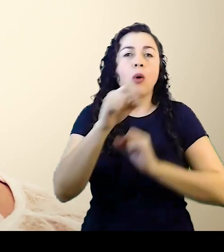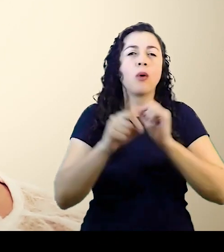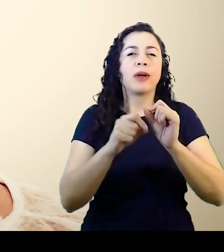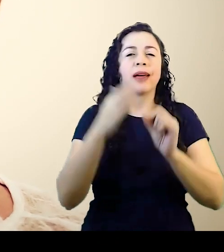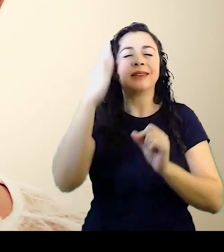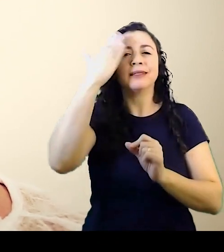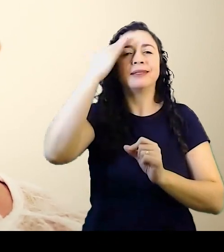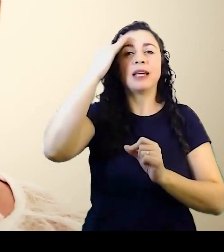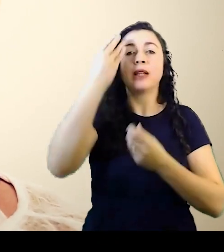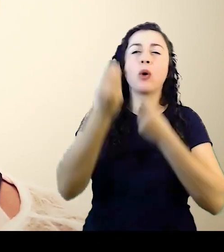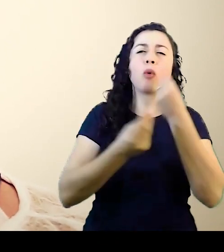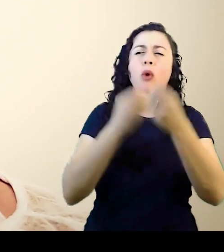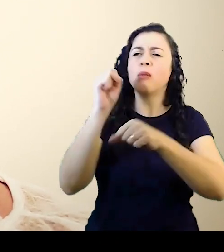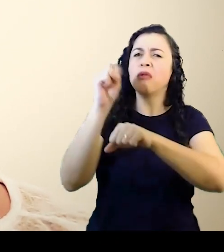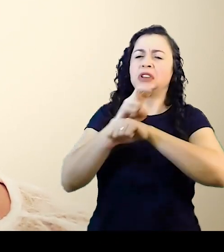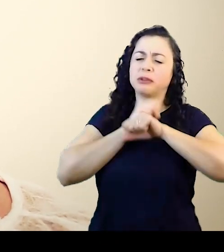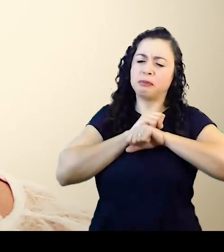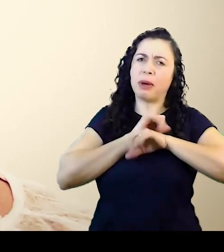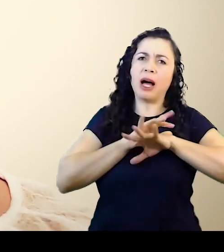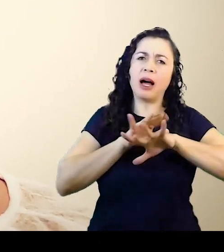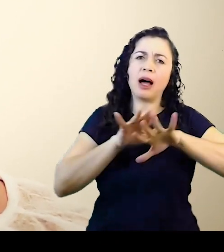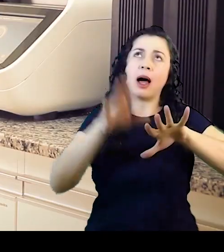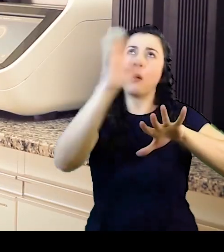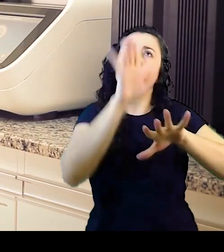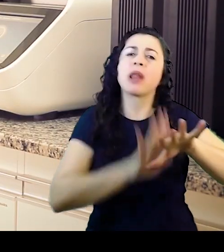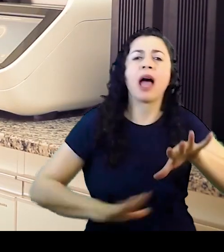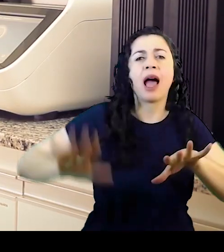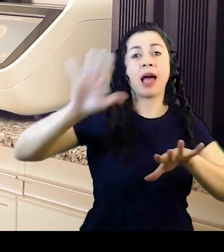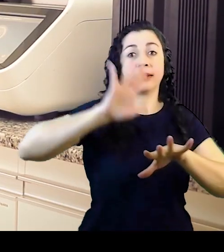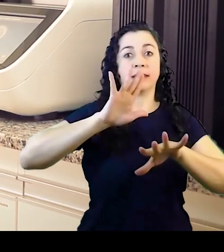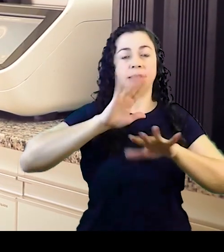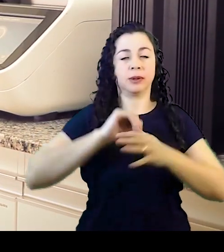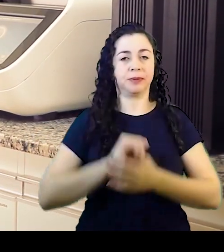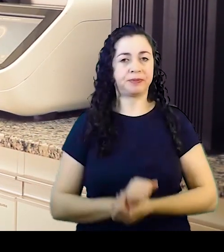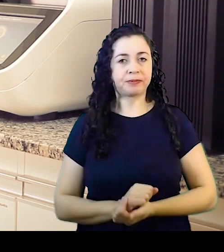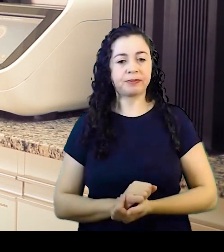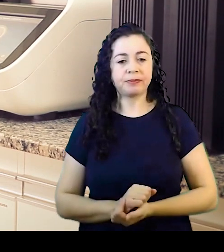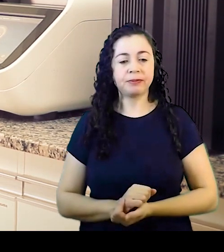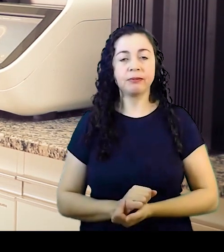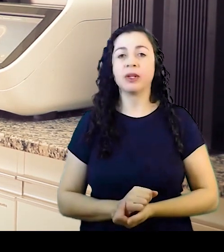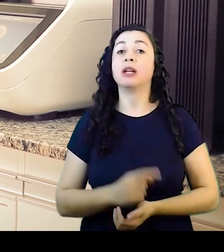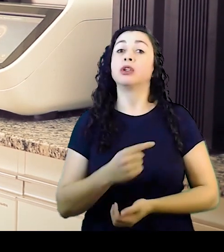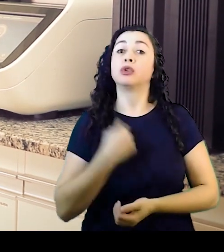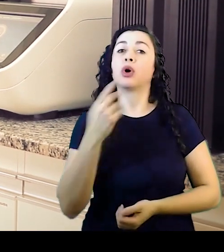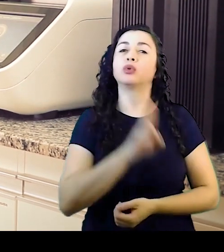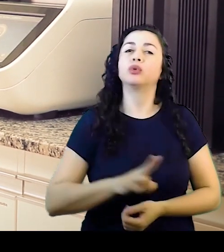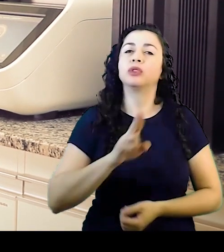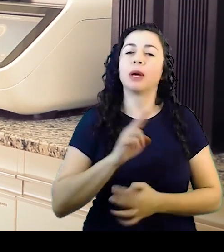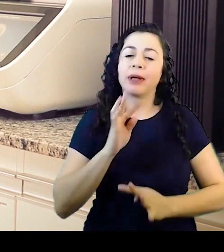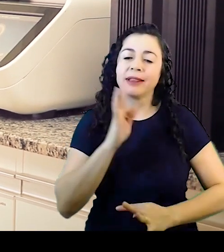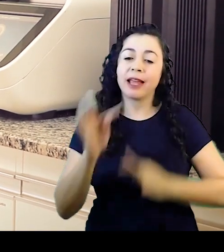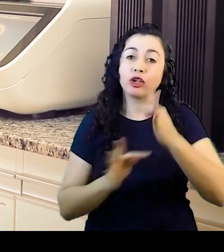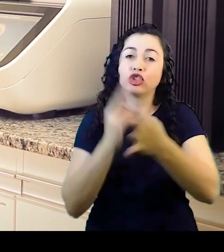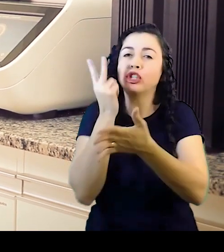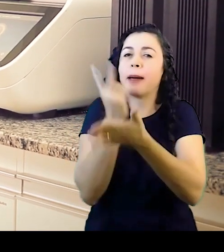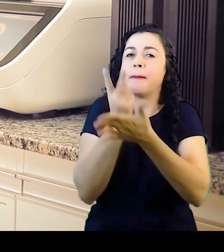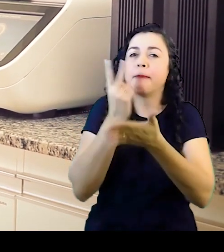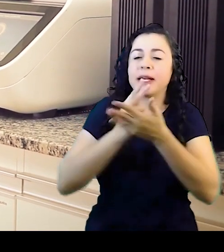and how it is dispersing in Brazil. We are using the same technology that we use to sequence